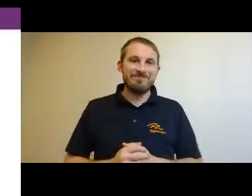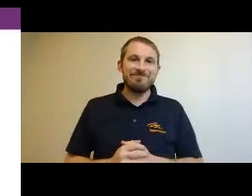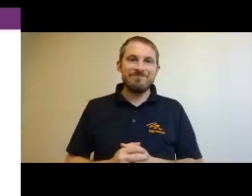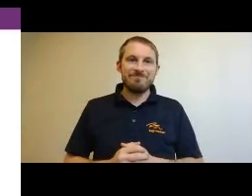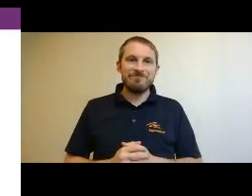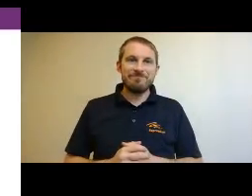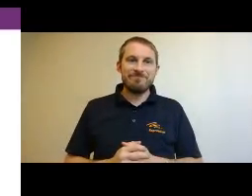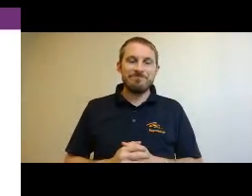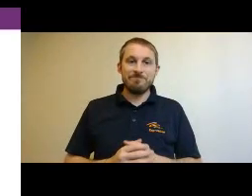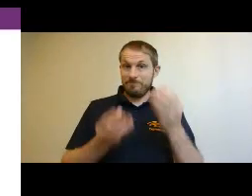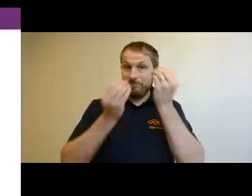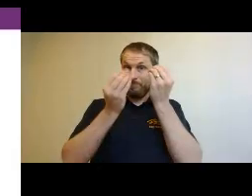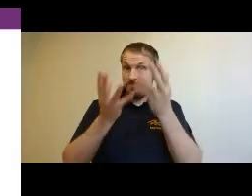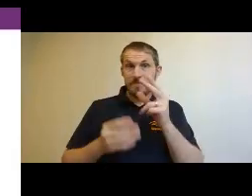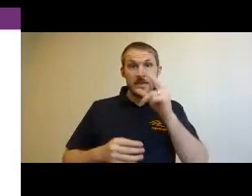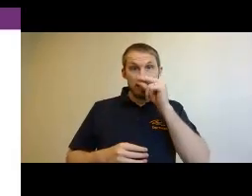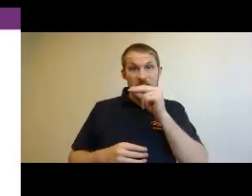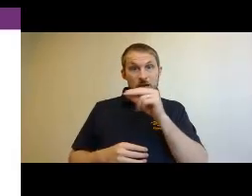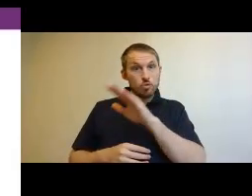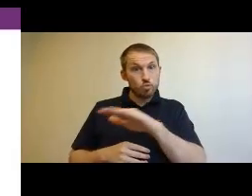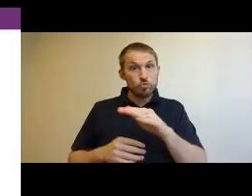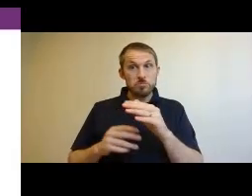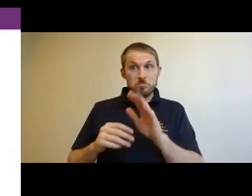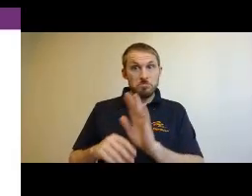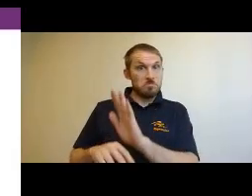For younger children and families, when they connect